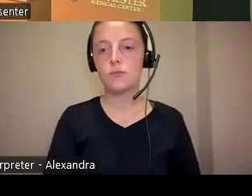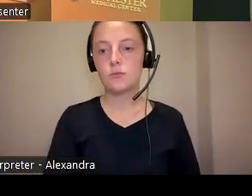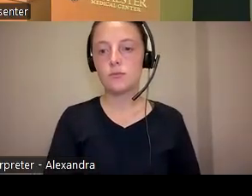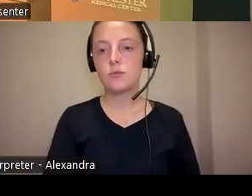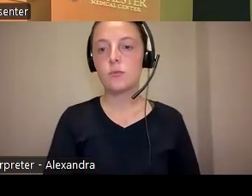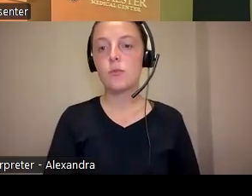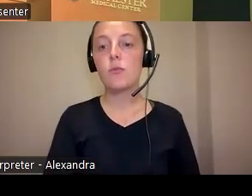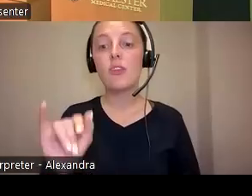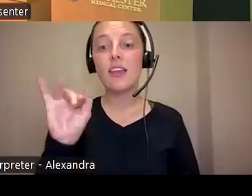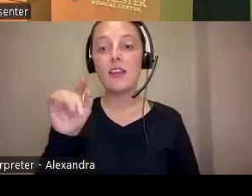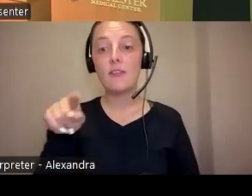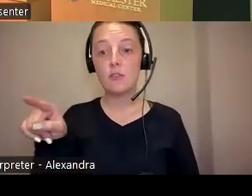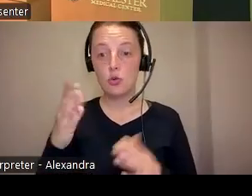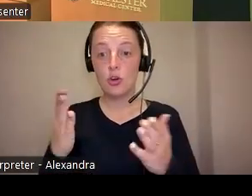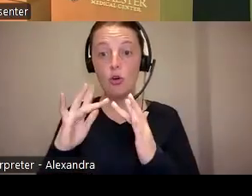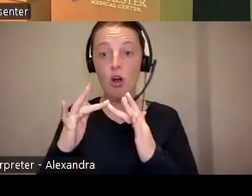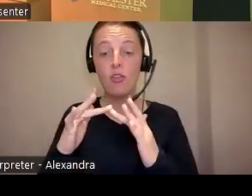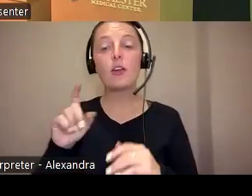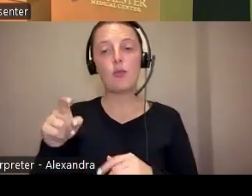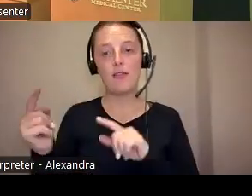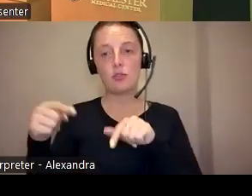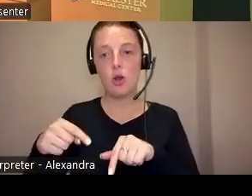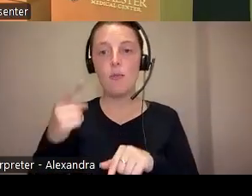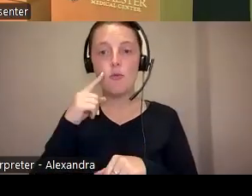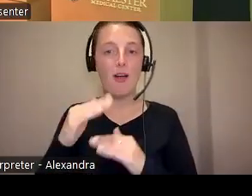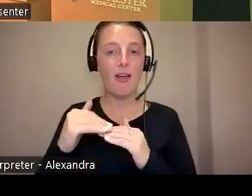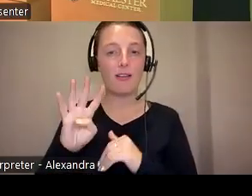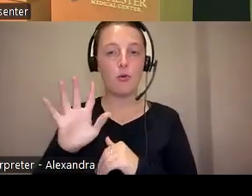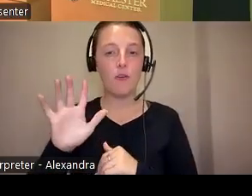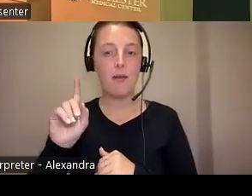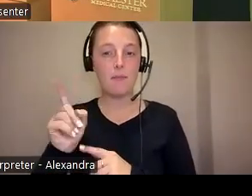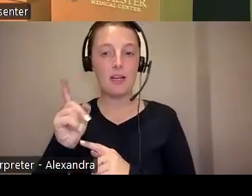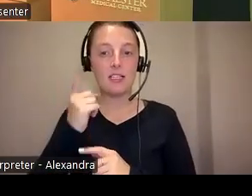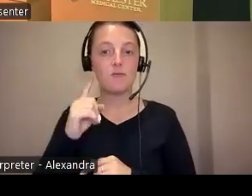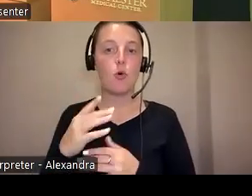session in order to get credit and then you'll be emailed a link uh to complete that evaluation.